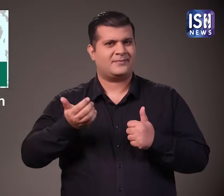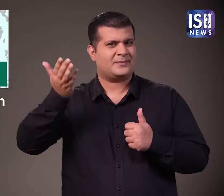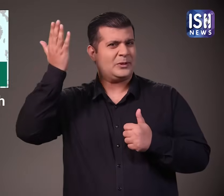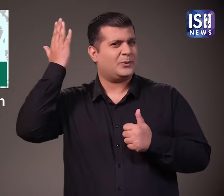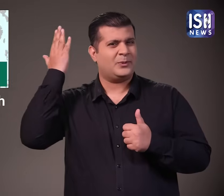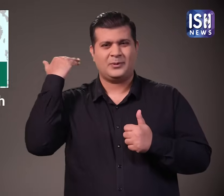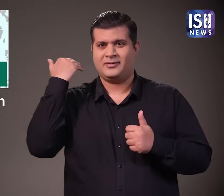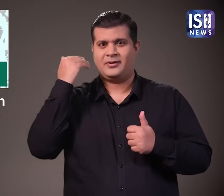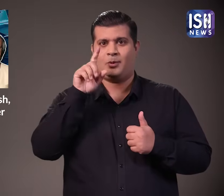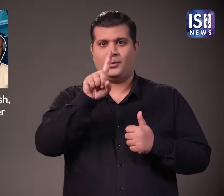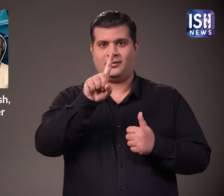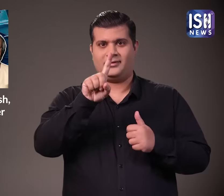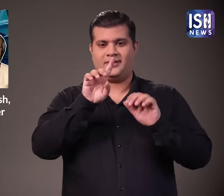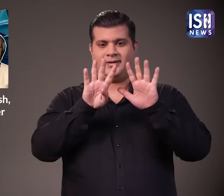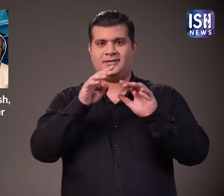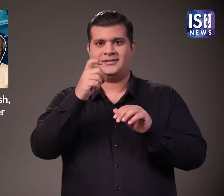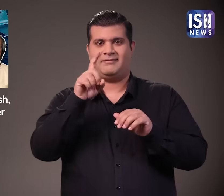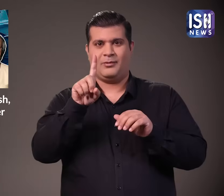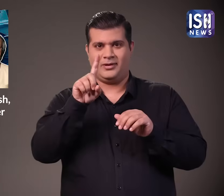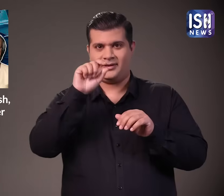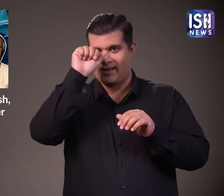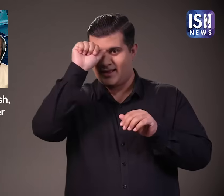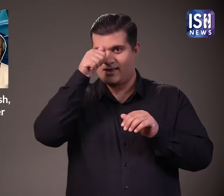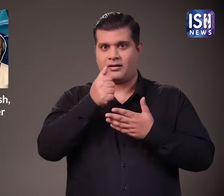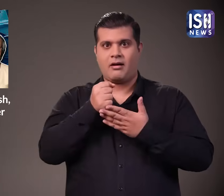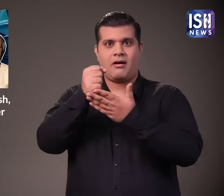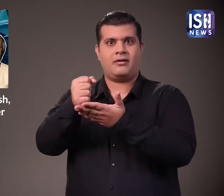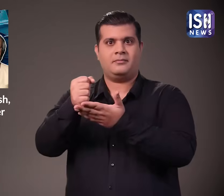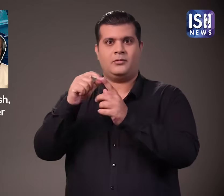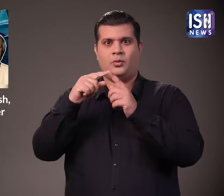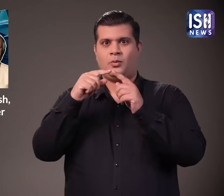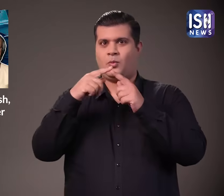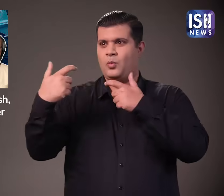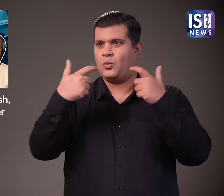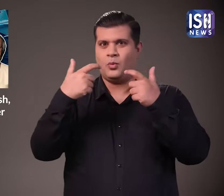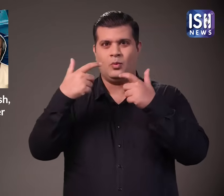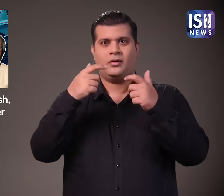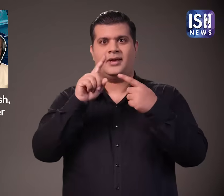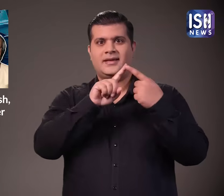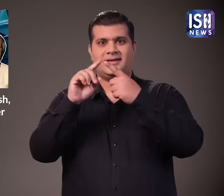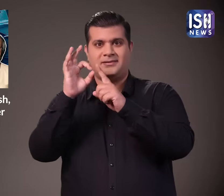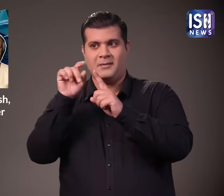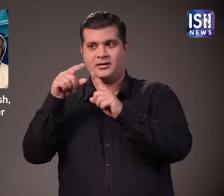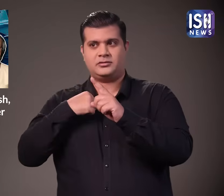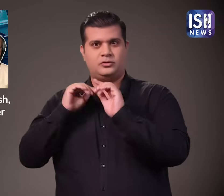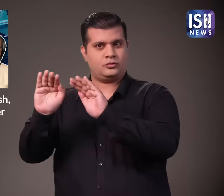During the 1971 war, India supported East Pakistan to form an independent Bangladesh.